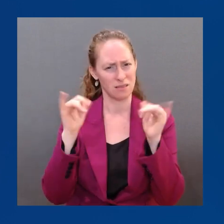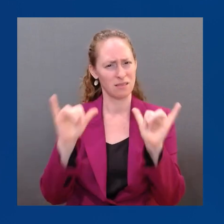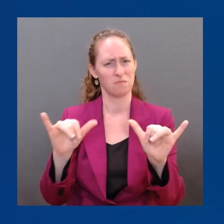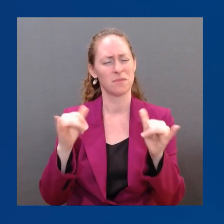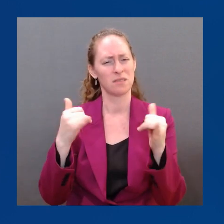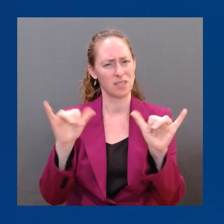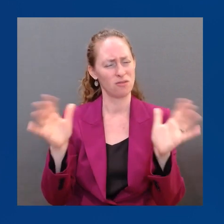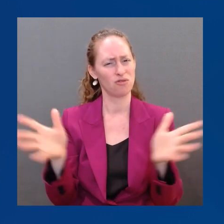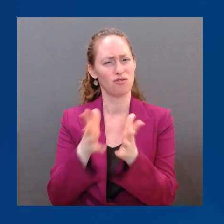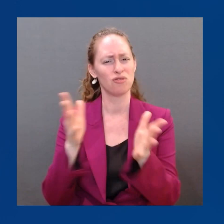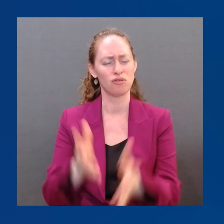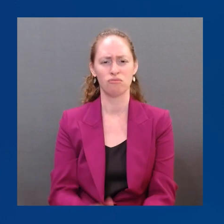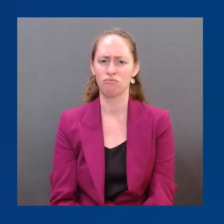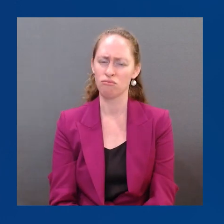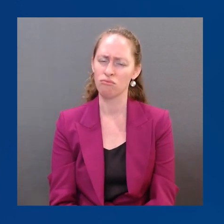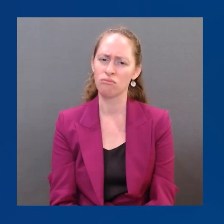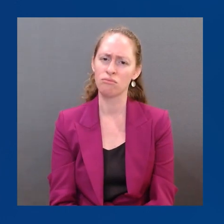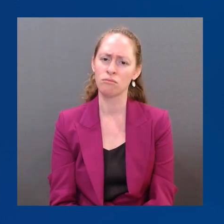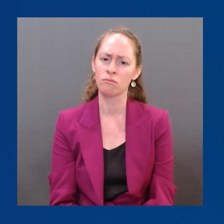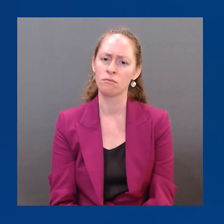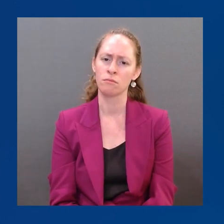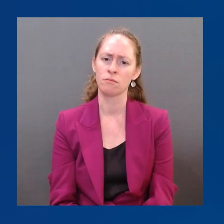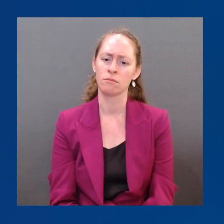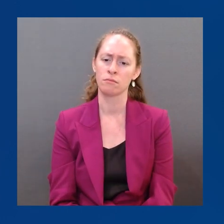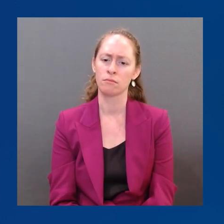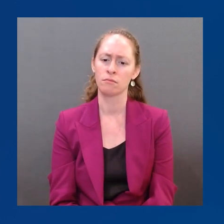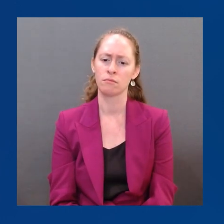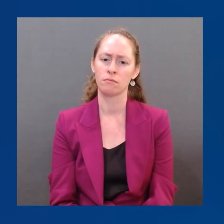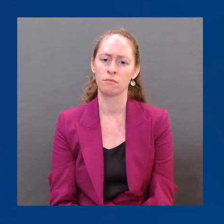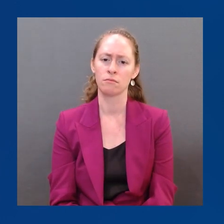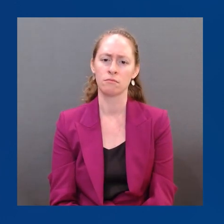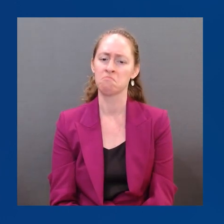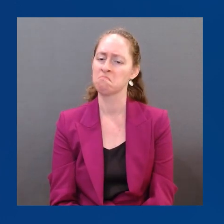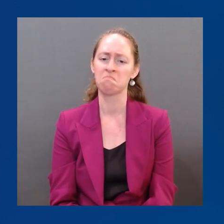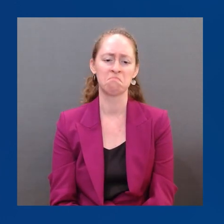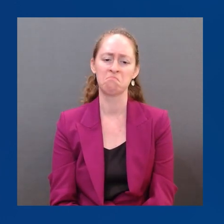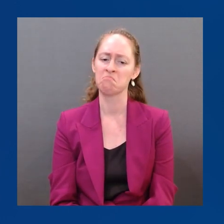Dr. Jha: And, Tony, any thoughts on that? Dr. Fauci: No, actually no. Just confirming what Rochelle just mentioned.